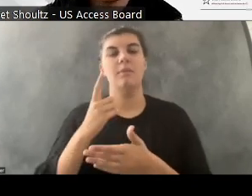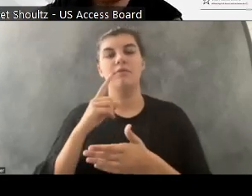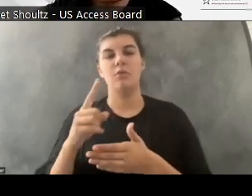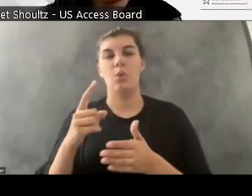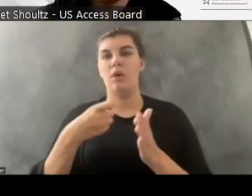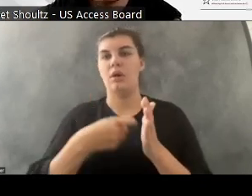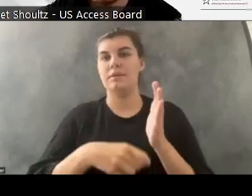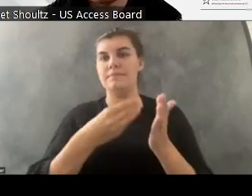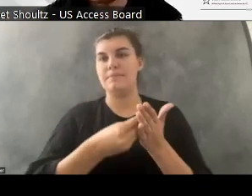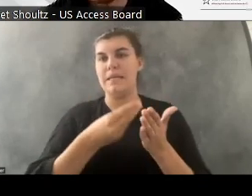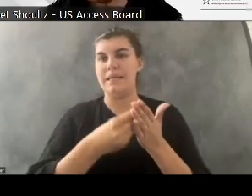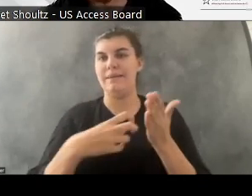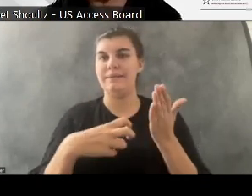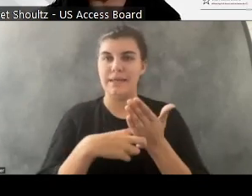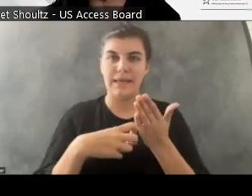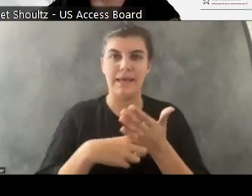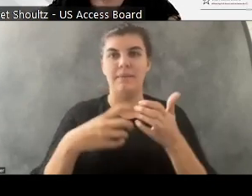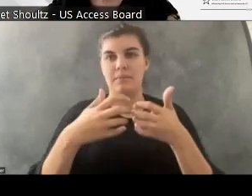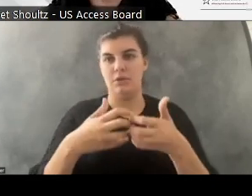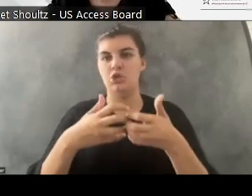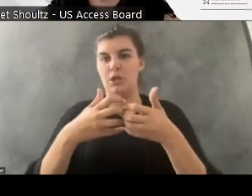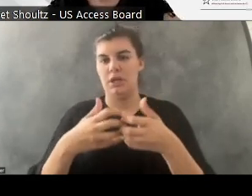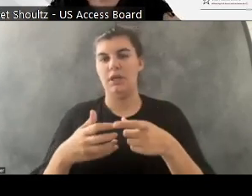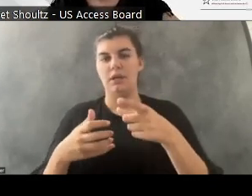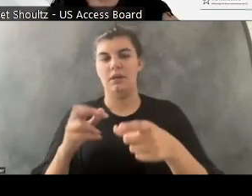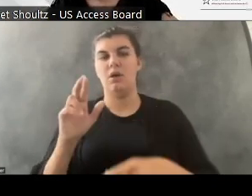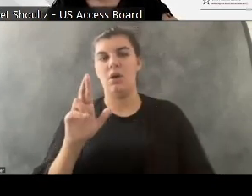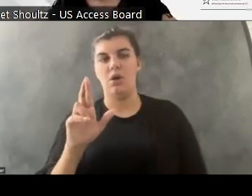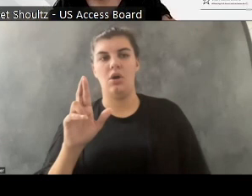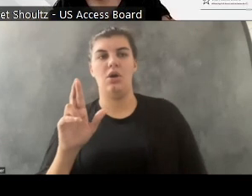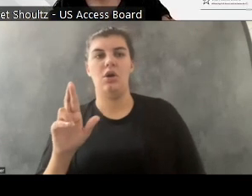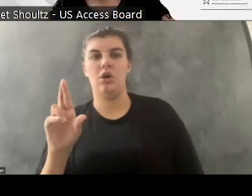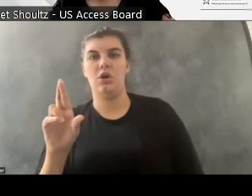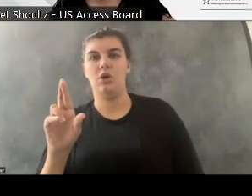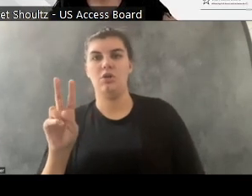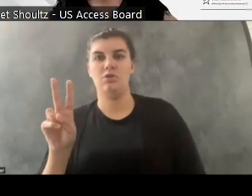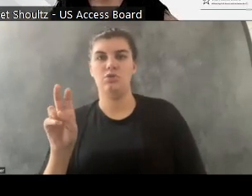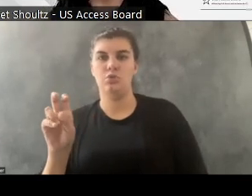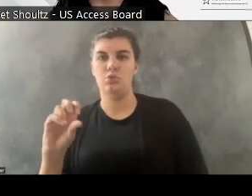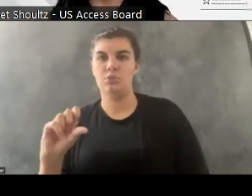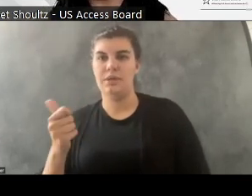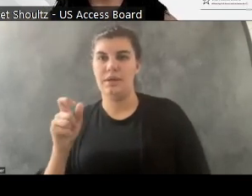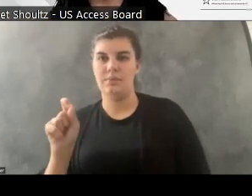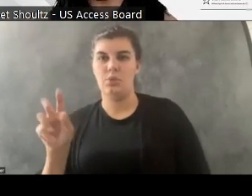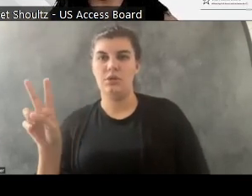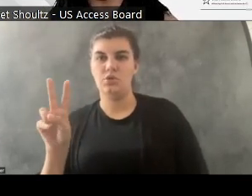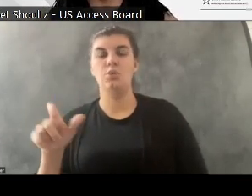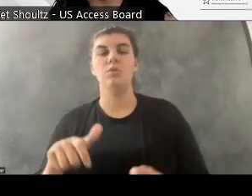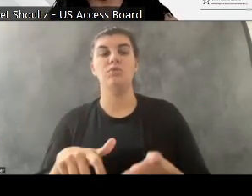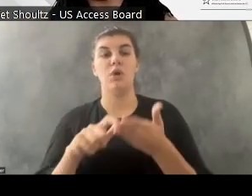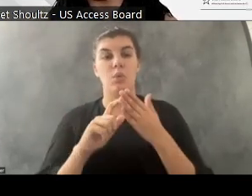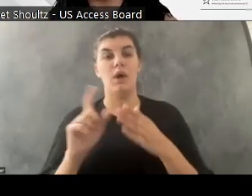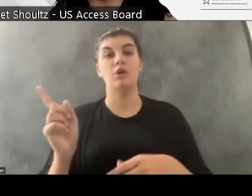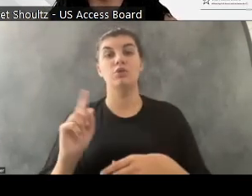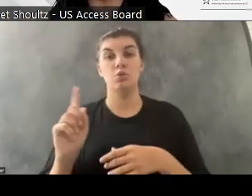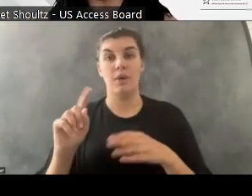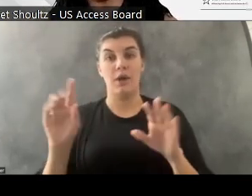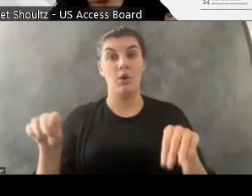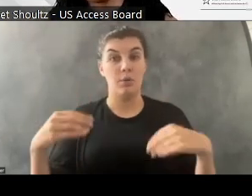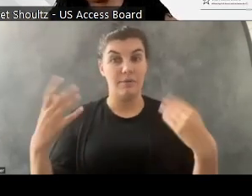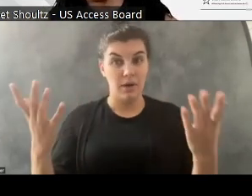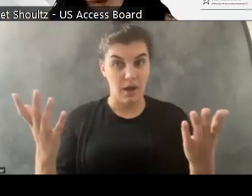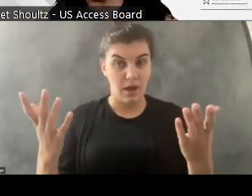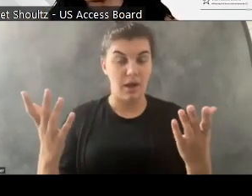for fare vending machines. Provision R210.2 Fare Vending Machines require that where provided, at